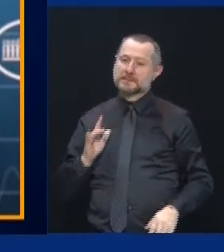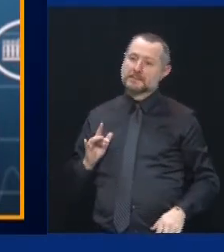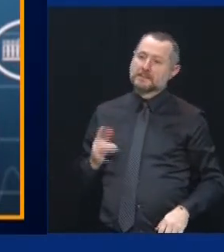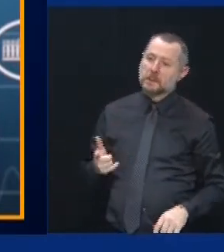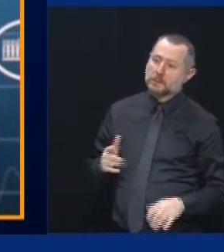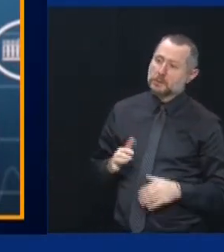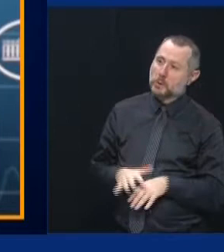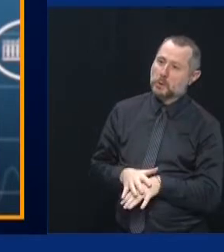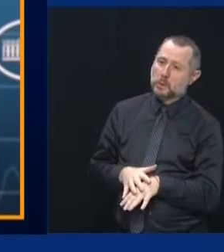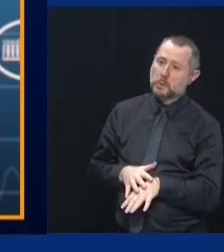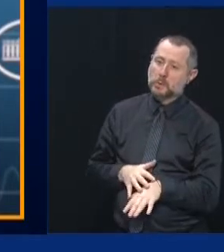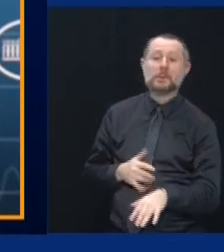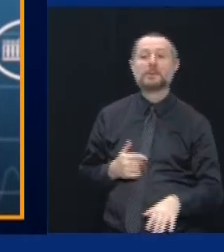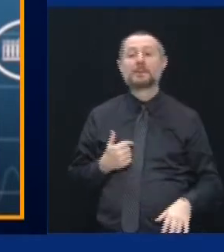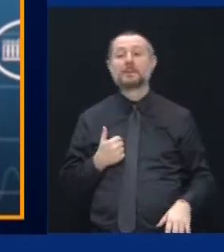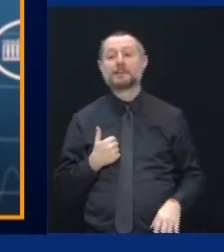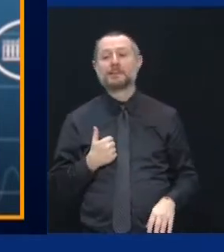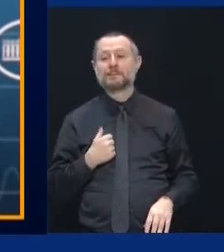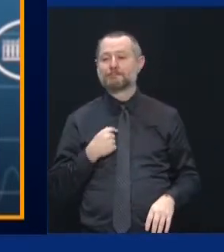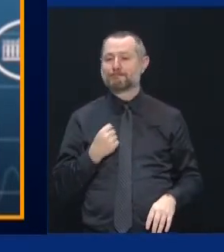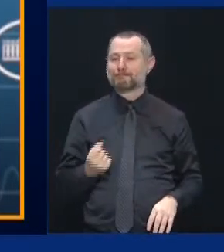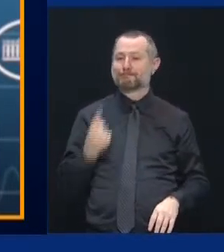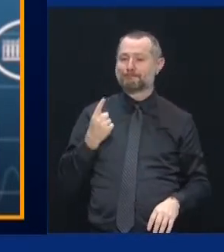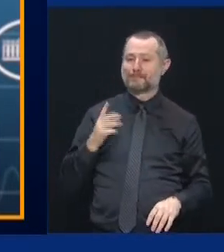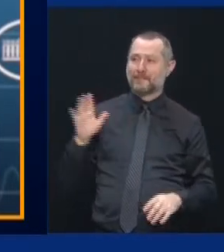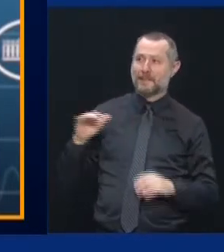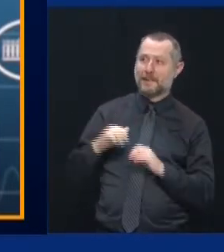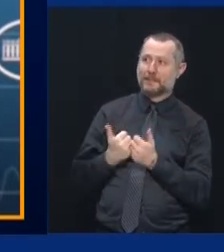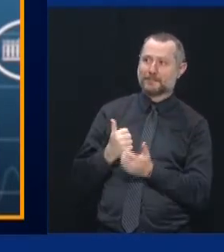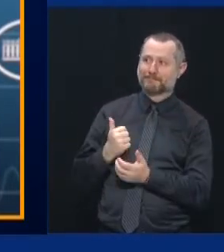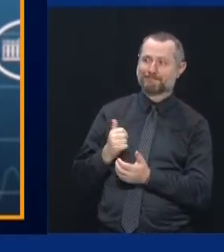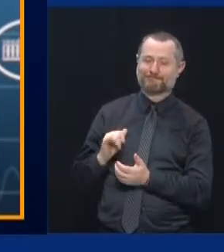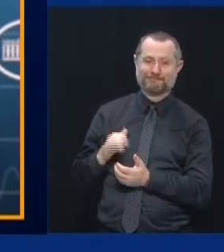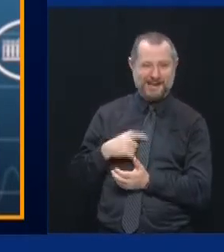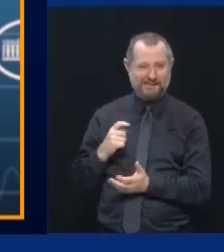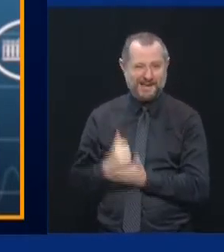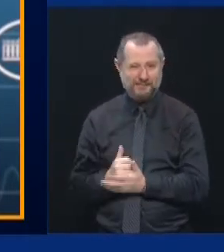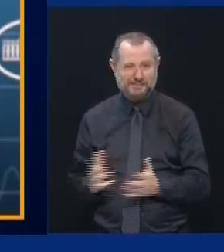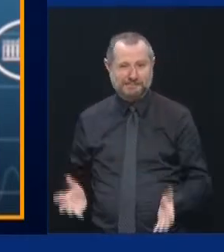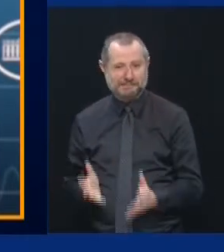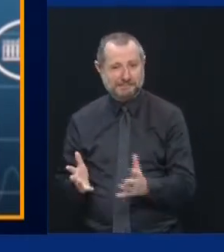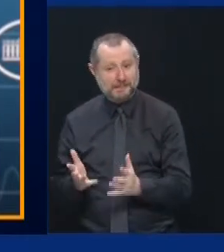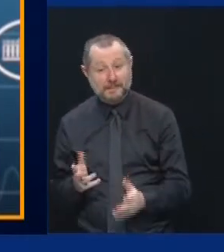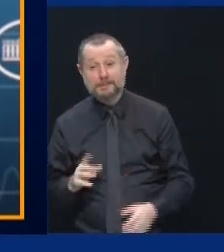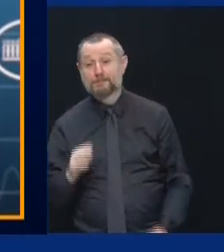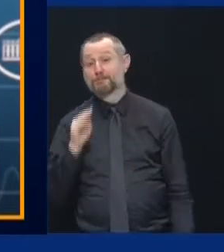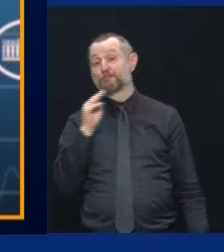CONSTRUCTIVE IMPATIENCE. IMPATIENT WITH THE BUREAUCRACY, BUT IN A CONSTRUCTIVE WAY.